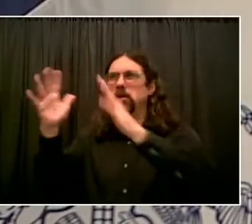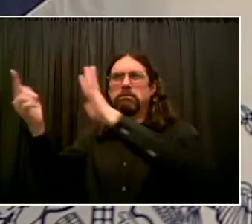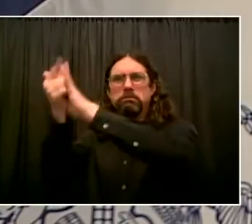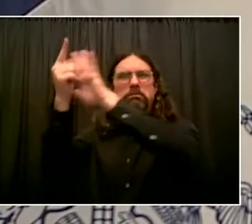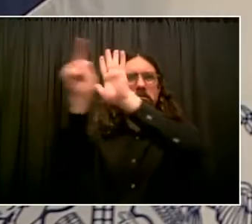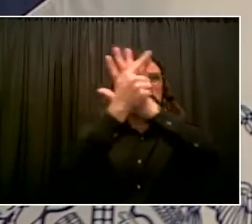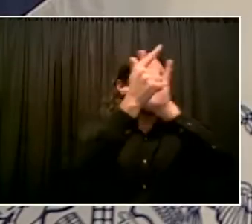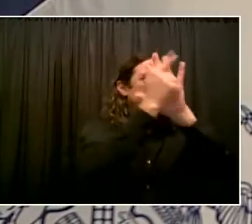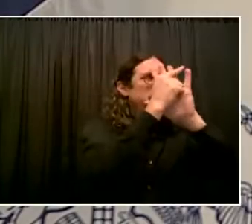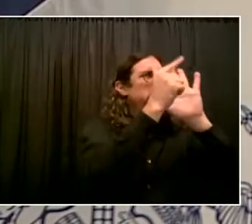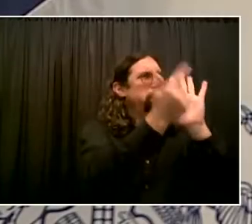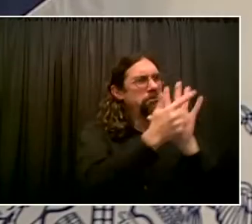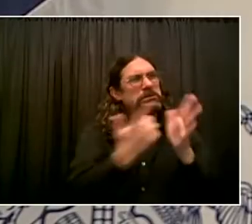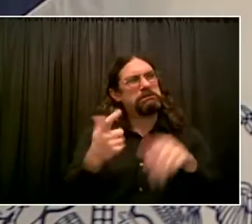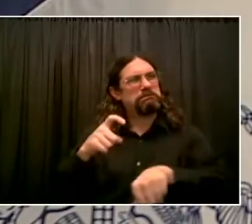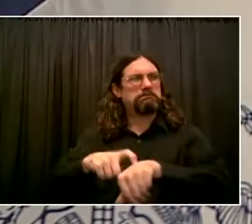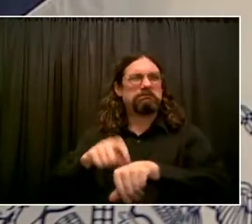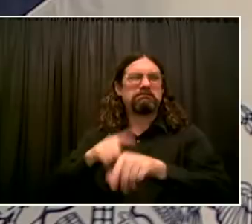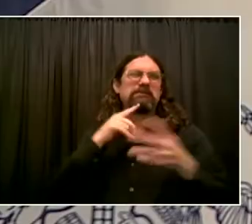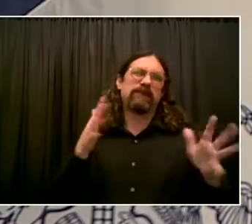PAST. GOAHEAD.